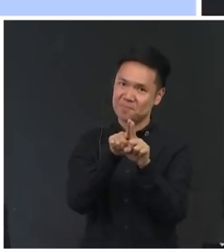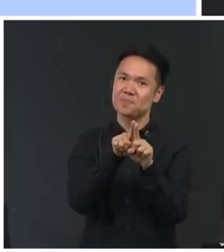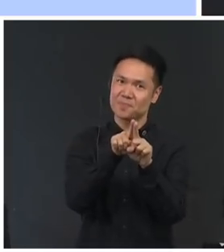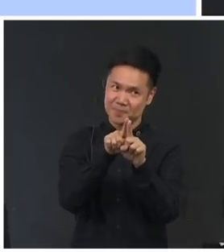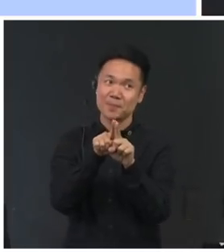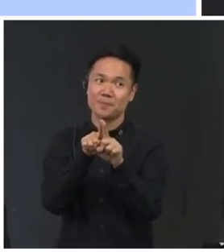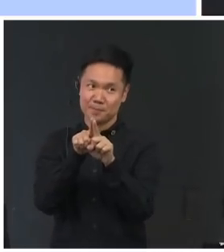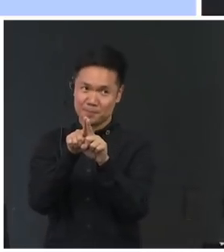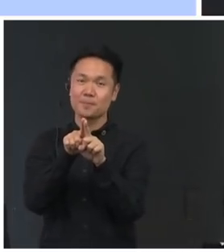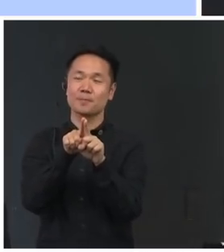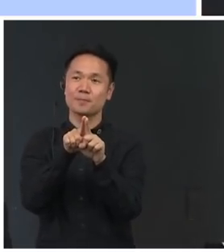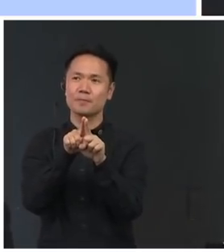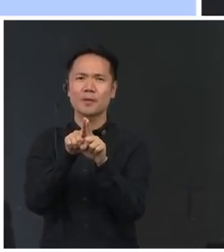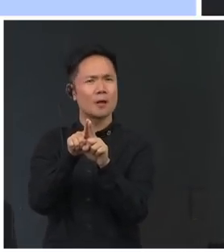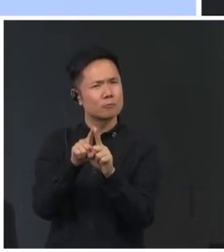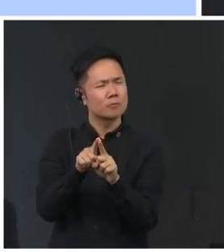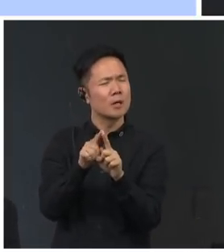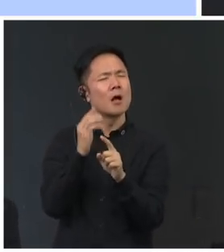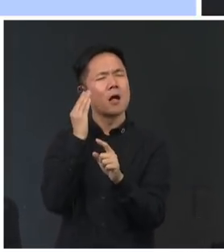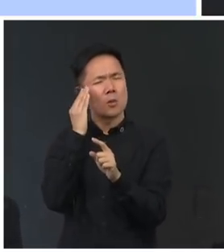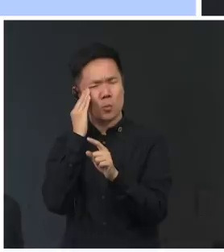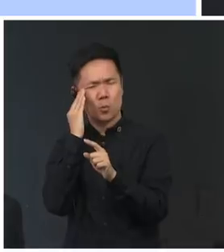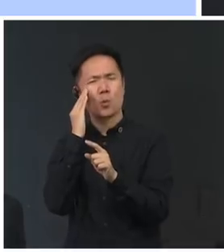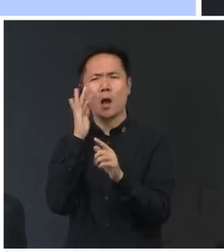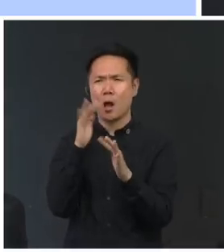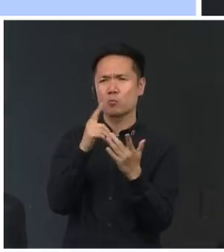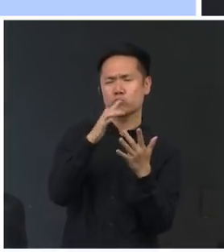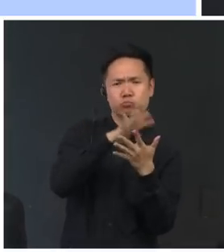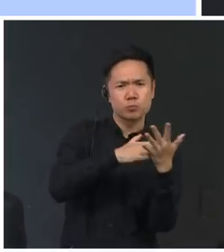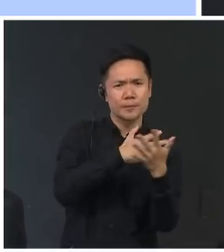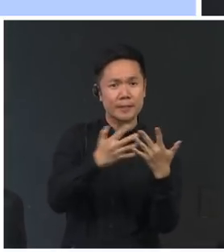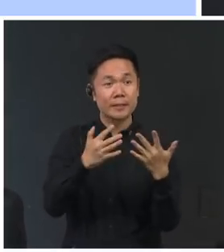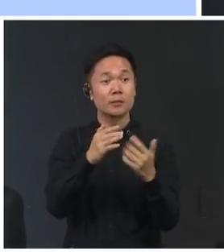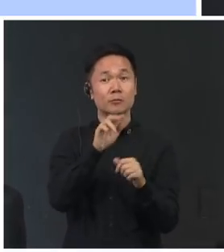Thank you very much, Mr. Shimamoto. What was most impressive is the sign language can change people.